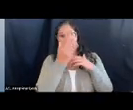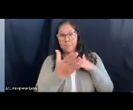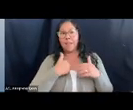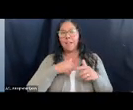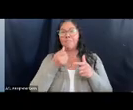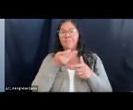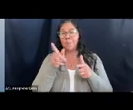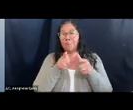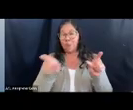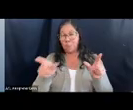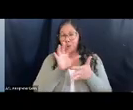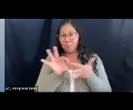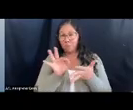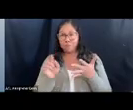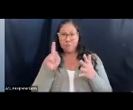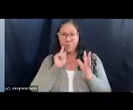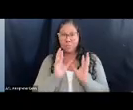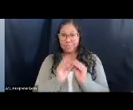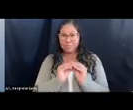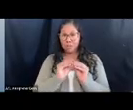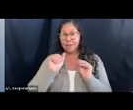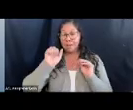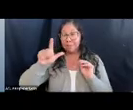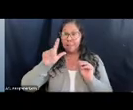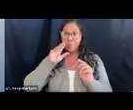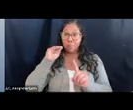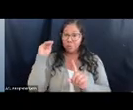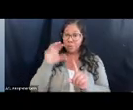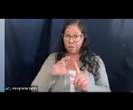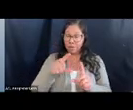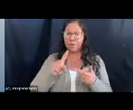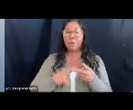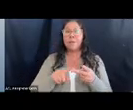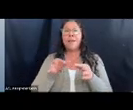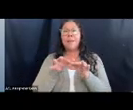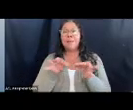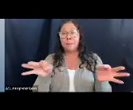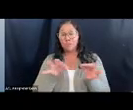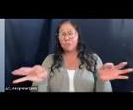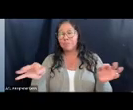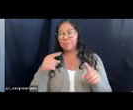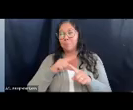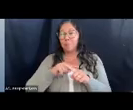American Sign Language will be spotlighted. Captions and translated captions can be